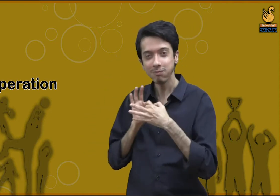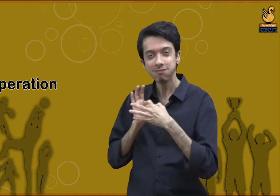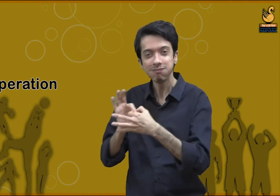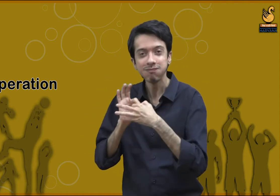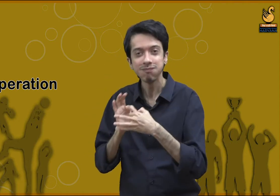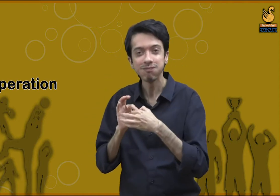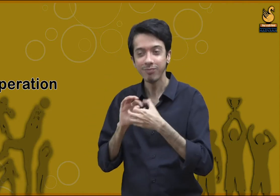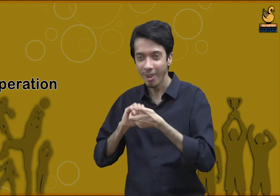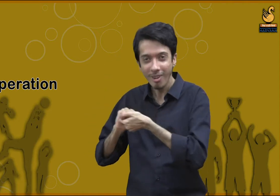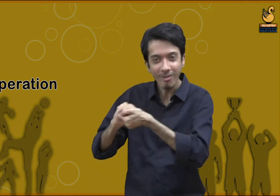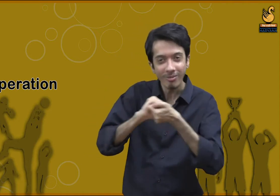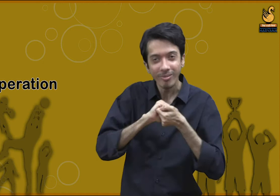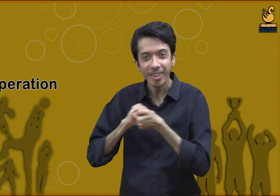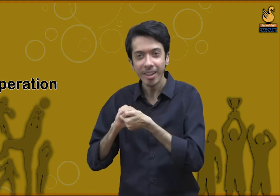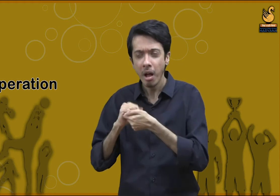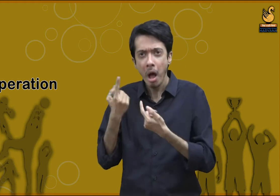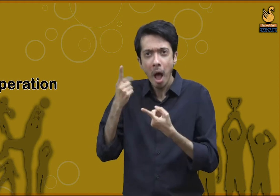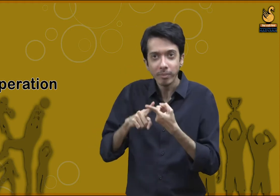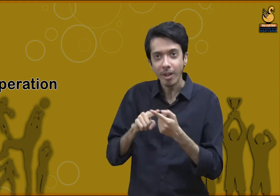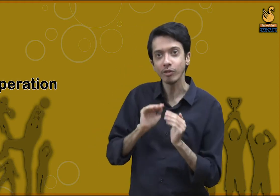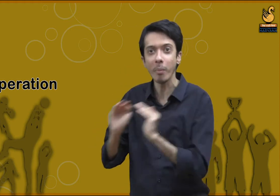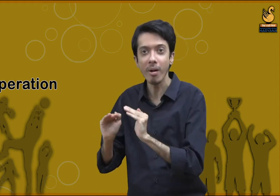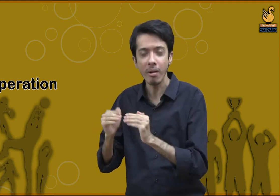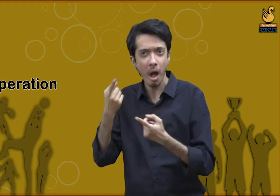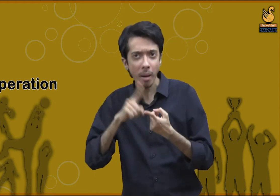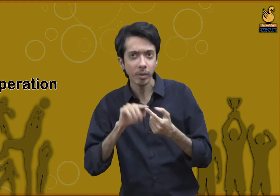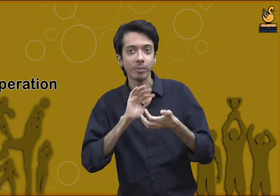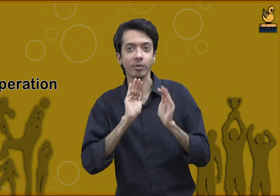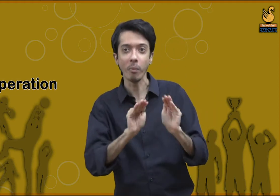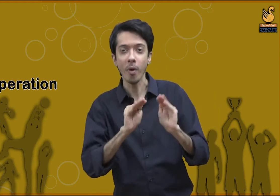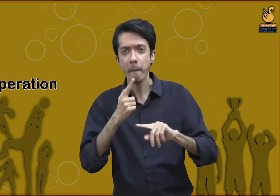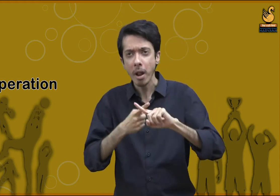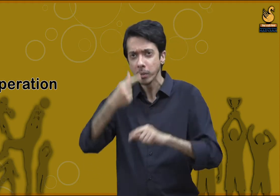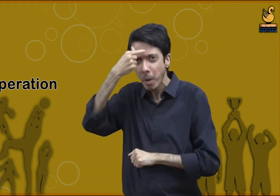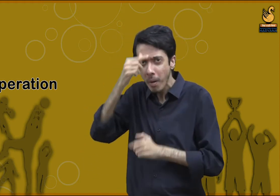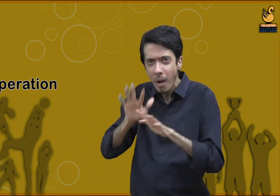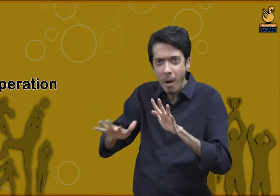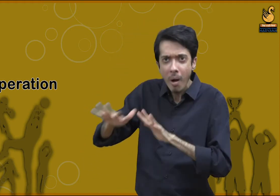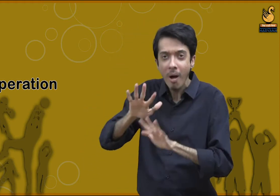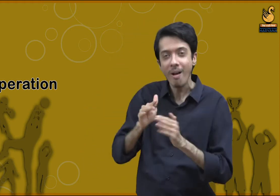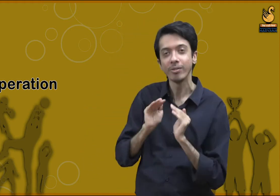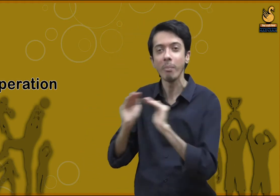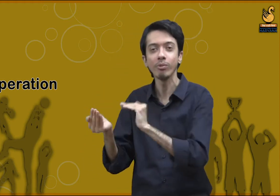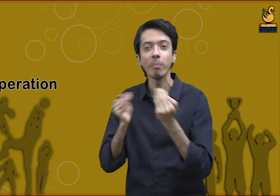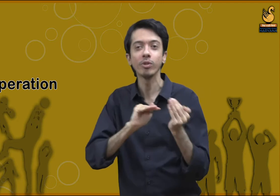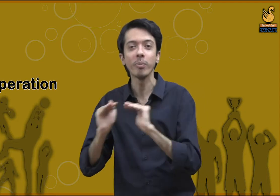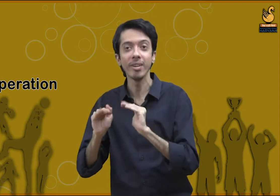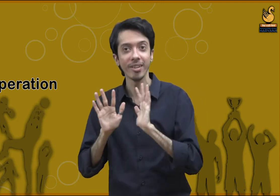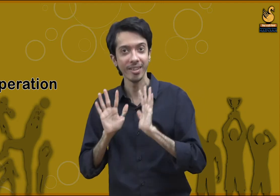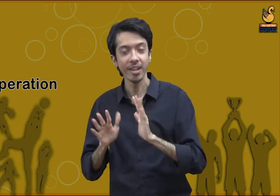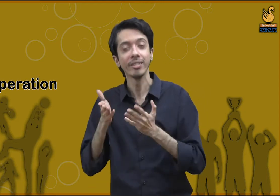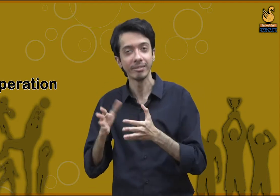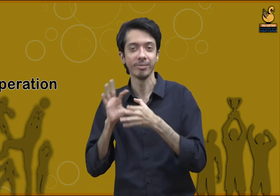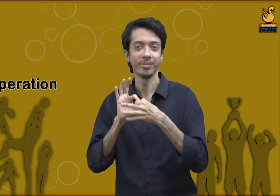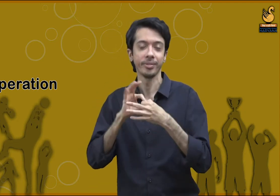We have strong family relationships. In any situation we all stand to support each other